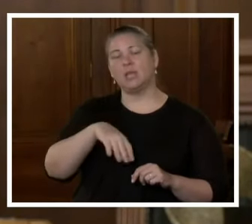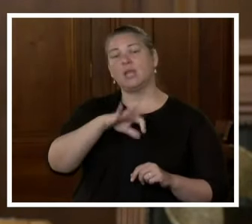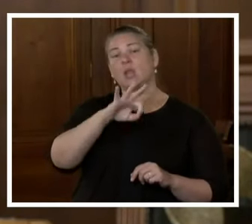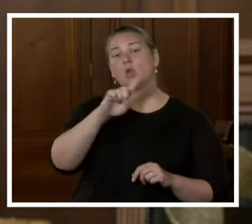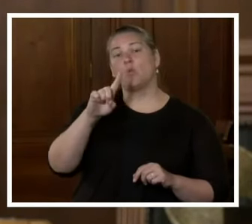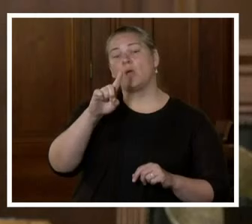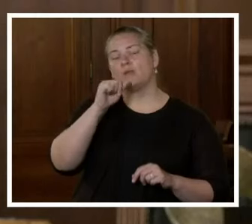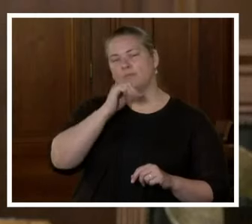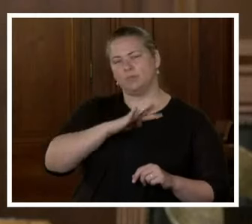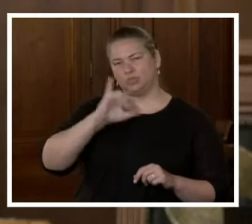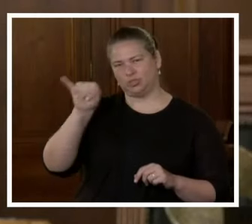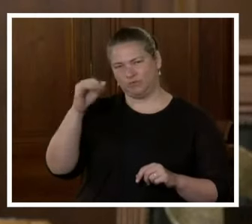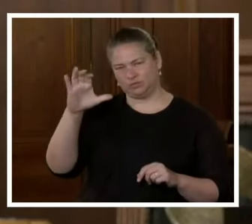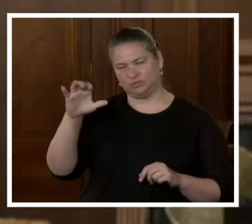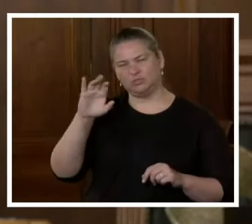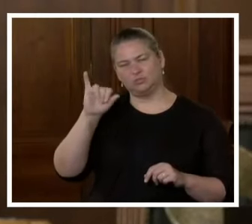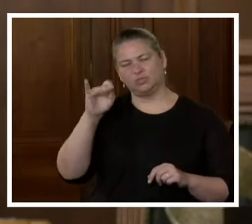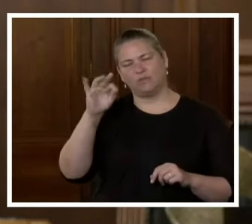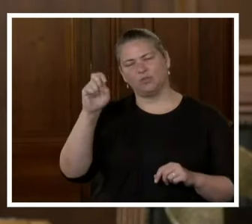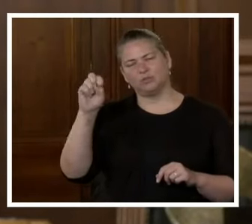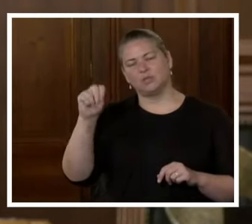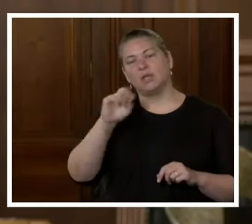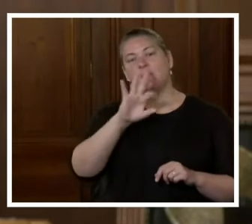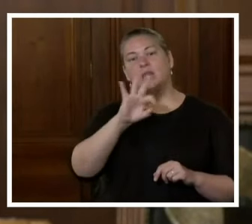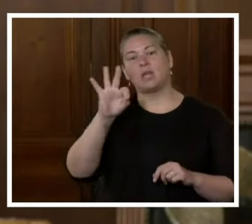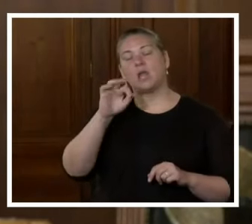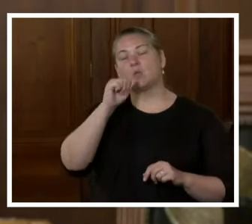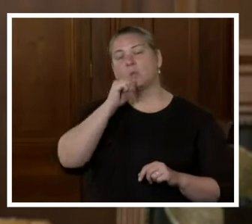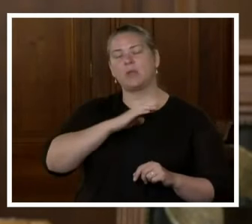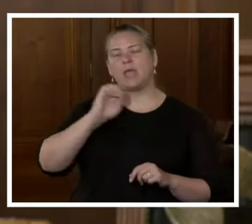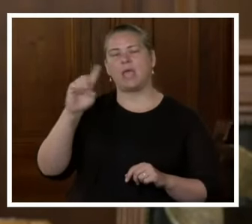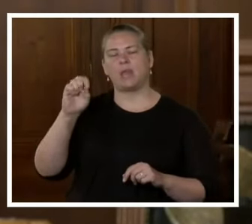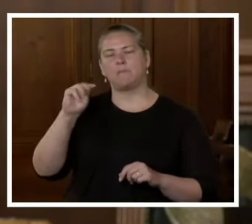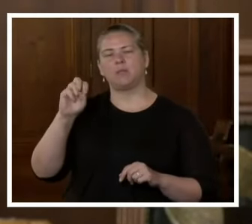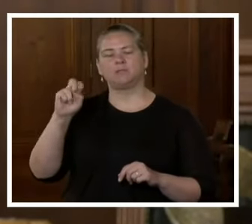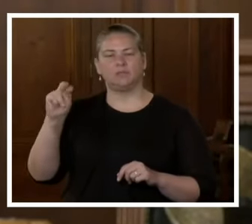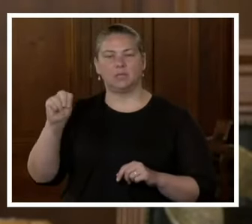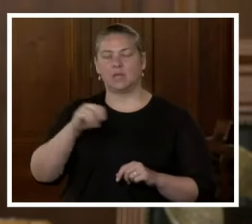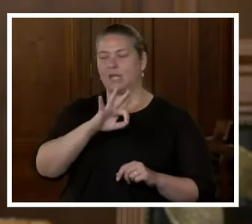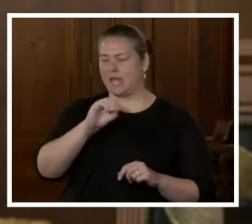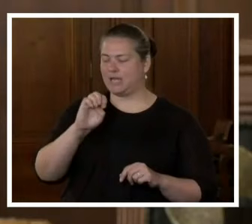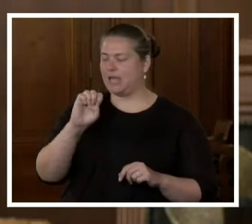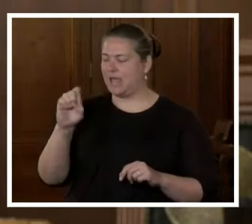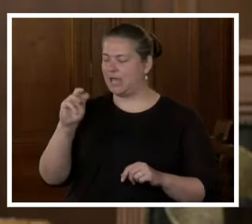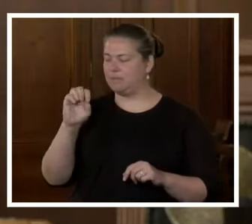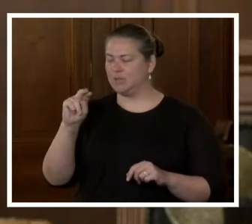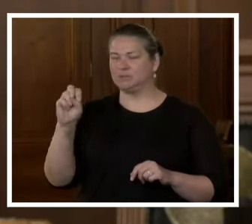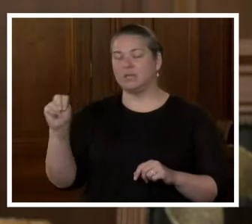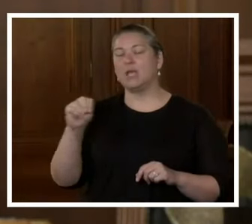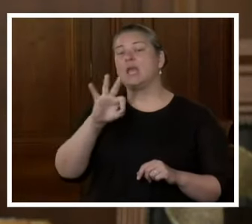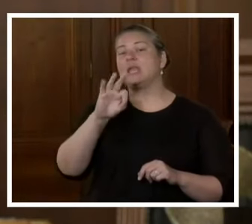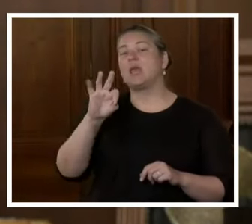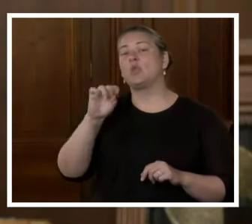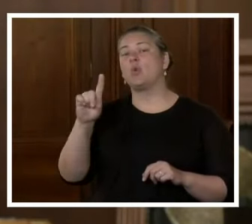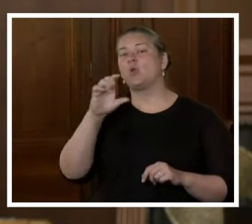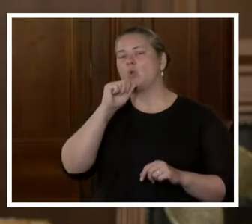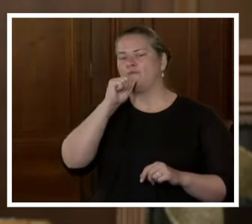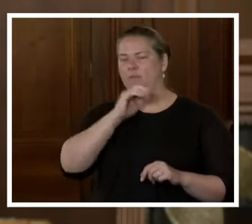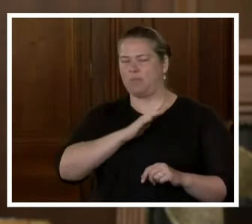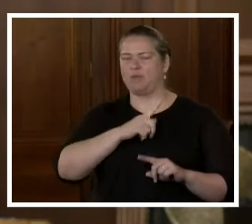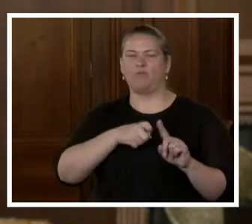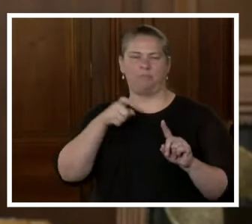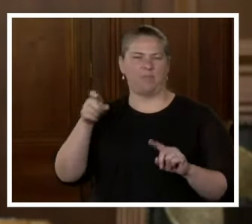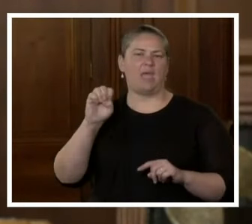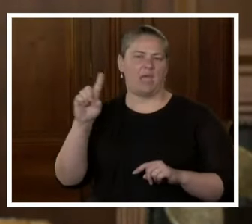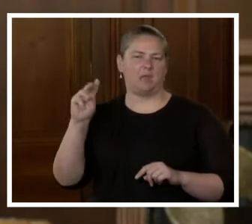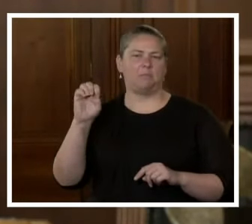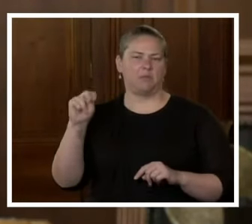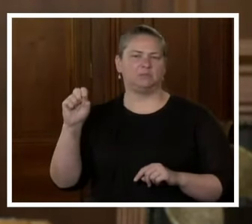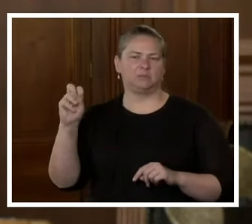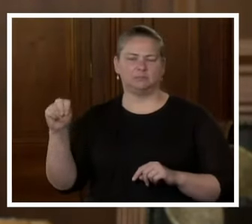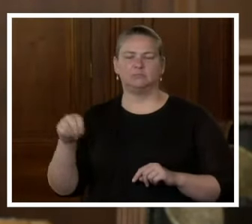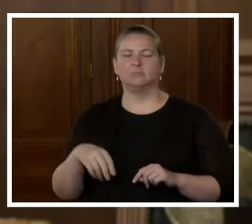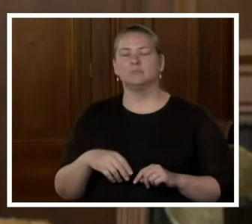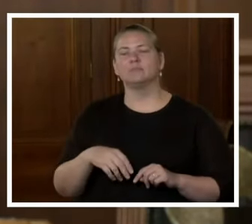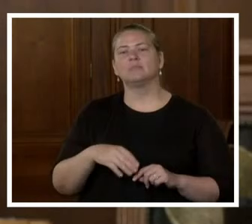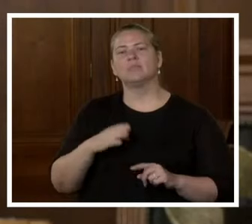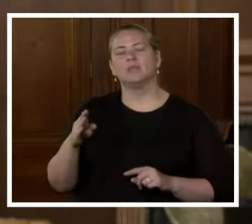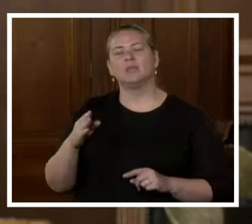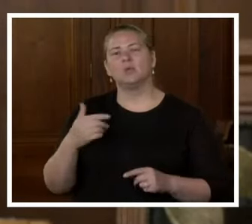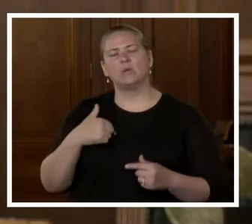AND THEN IN DEATHS, 97, 96.6